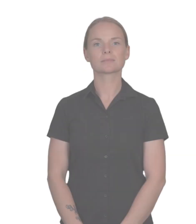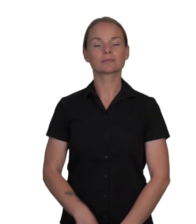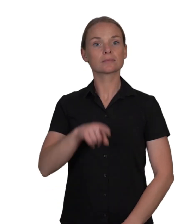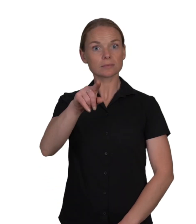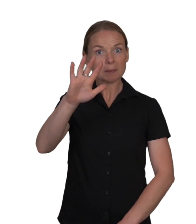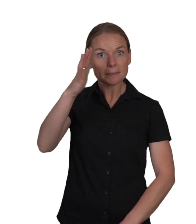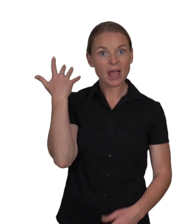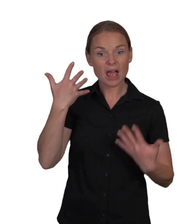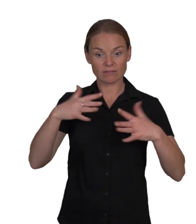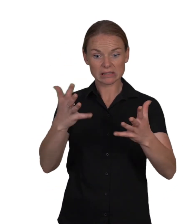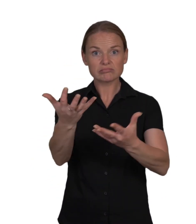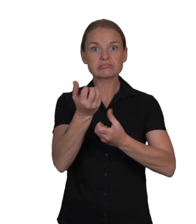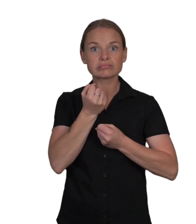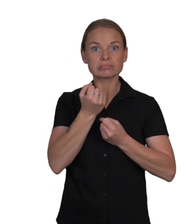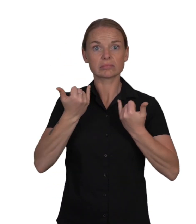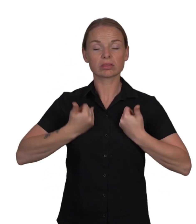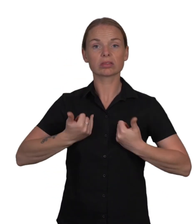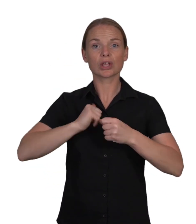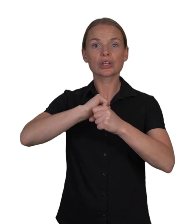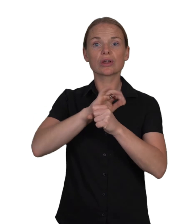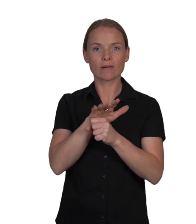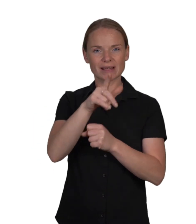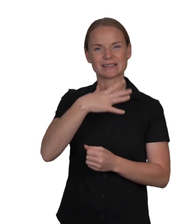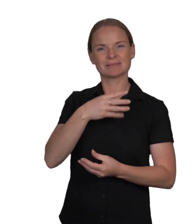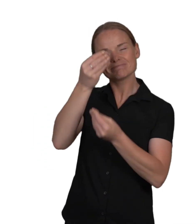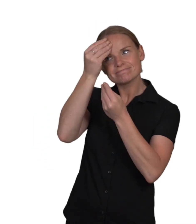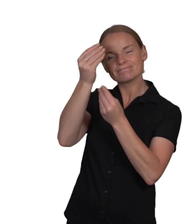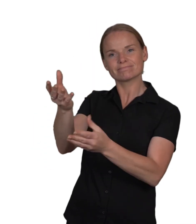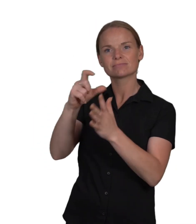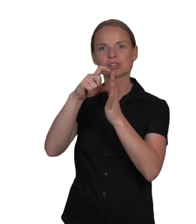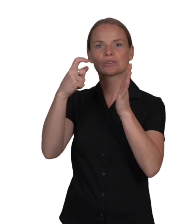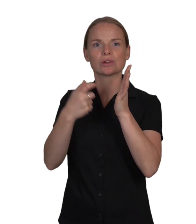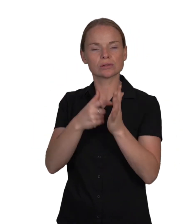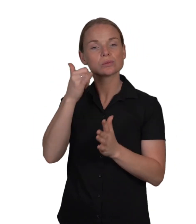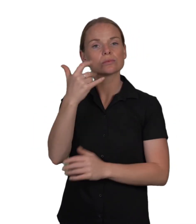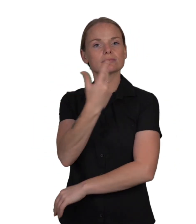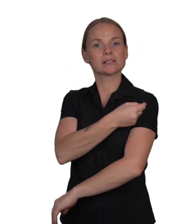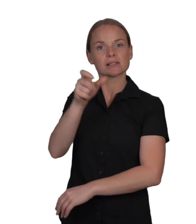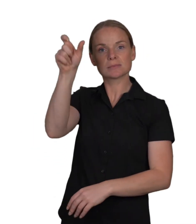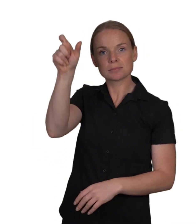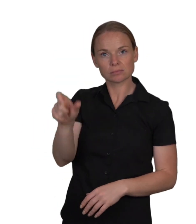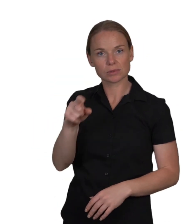If you have had COVID-19 in the past, tell your immunisation provider.